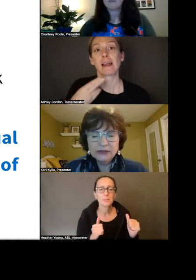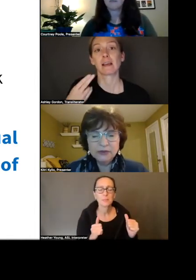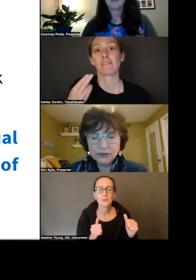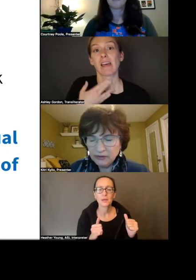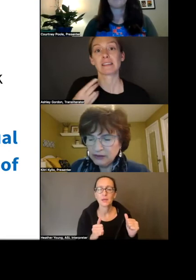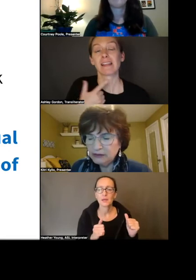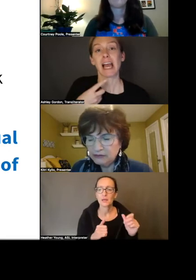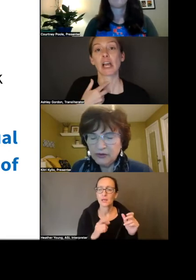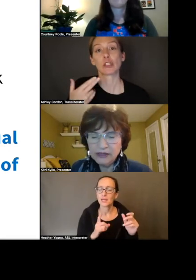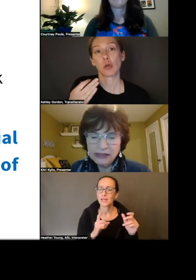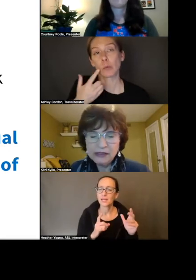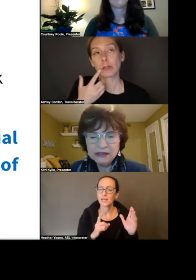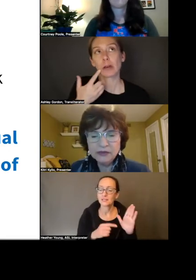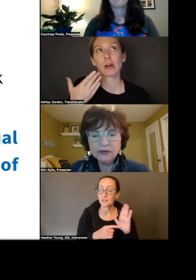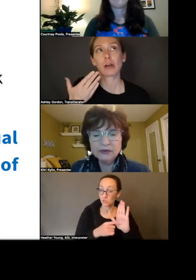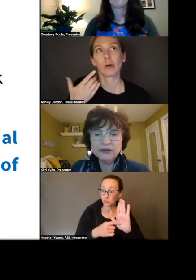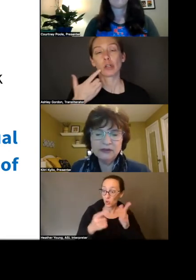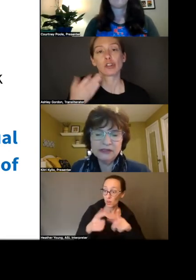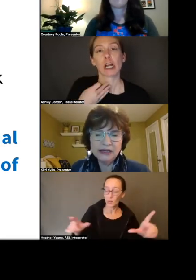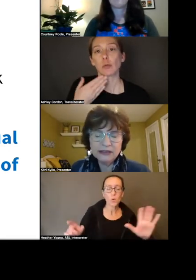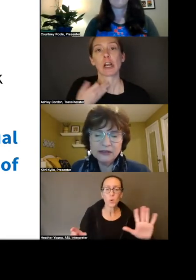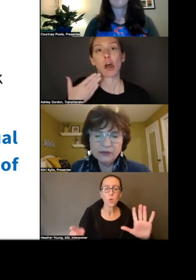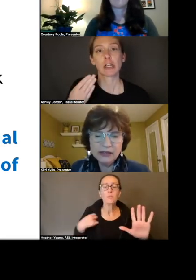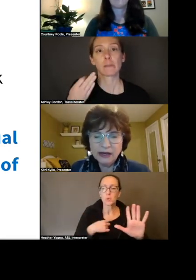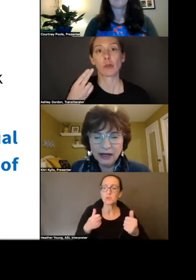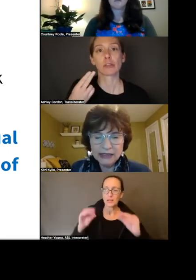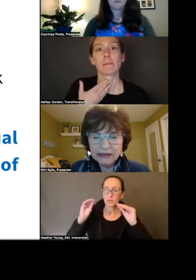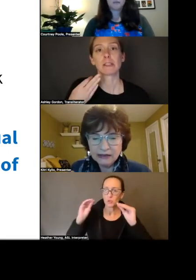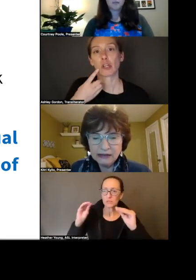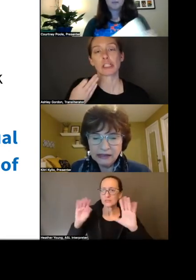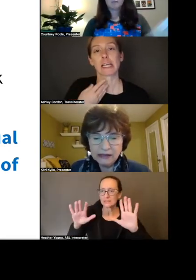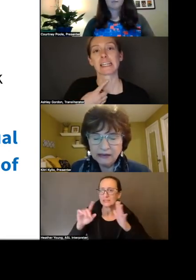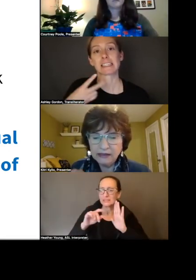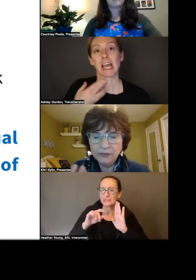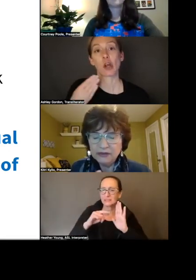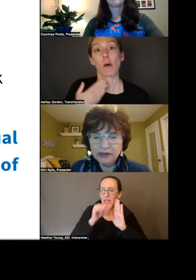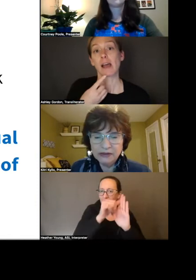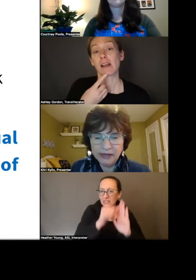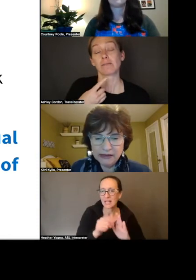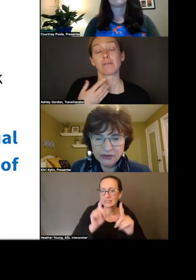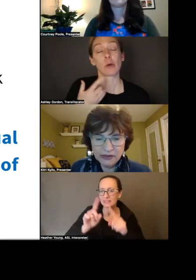So we're trying to hit on some of those misunderstandings. I know that it wasn't taught in my teacher the deaf